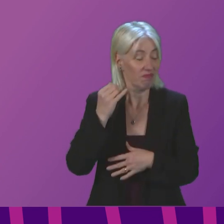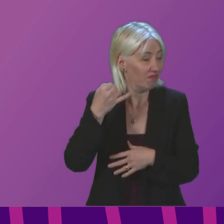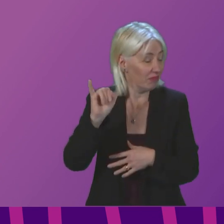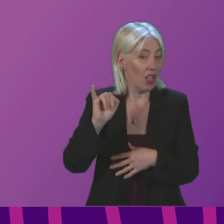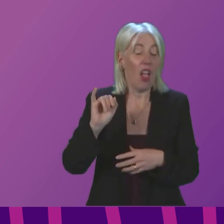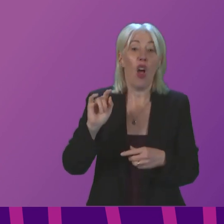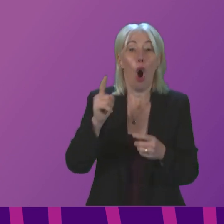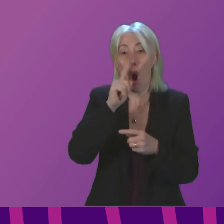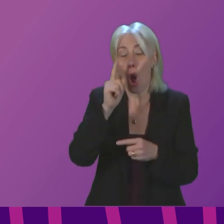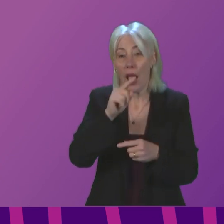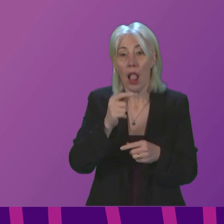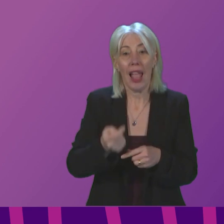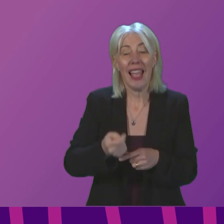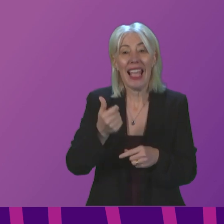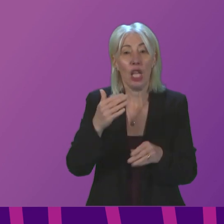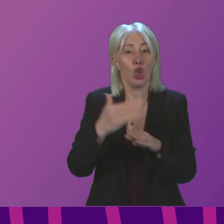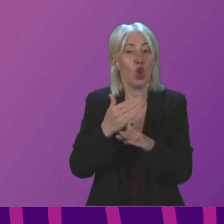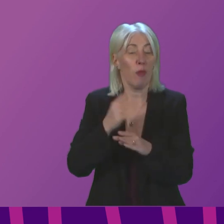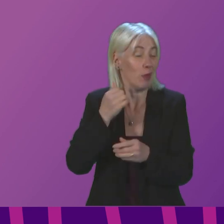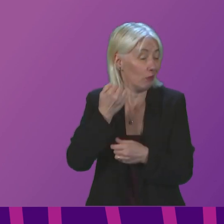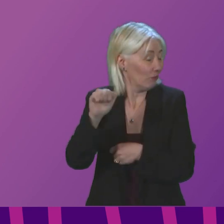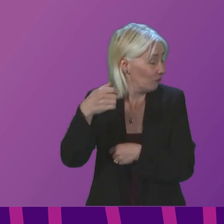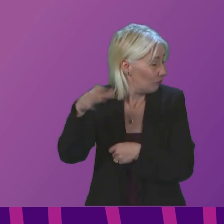of whom are in the north-east. Yesterday, the Scottish National Party turned its back